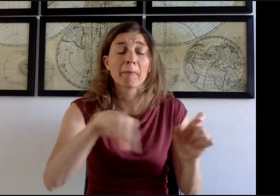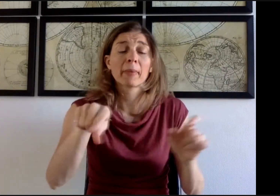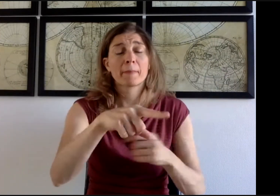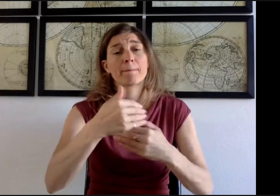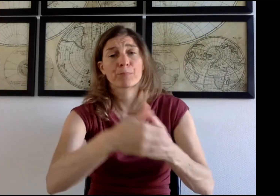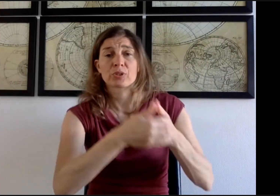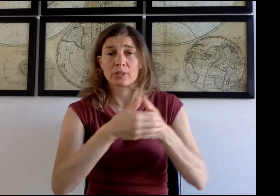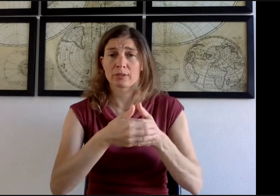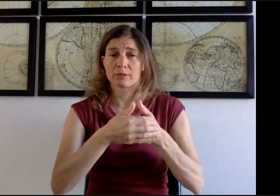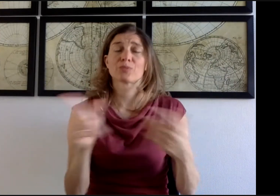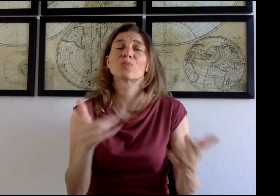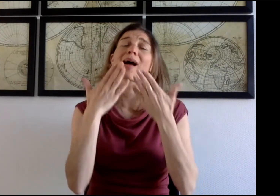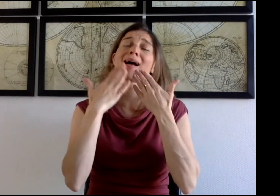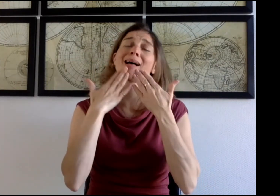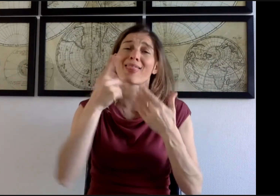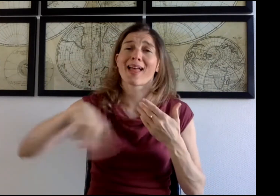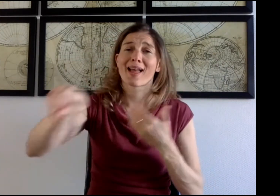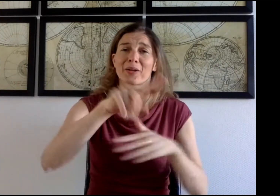Thank you very much.